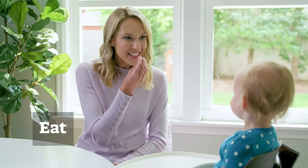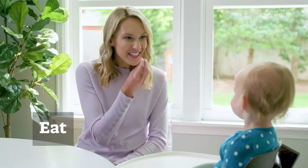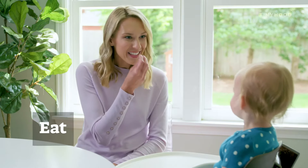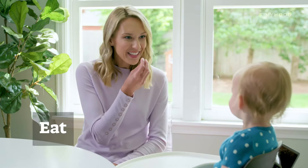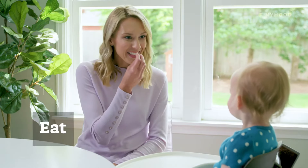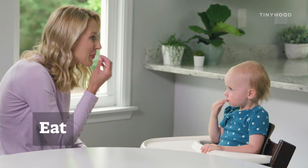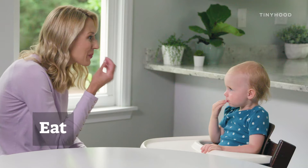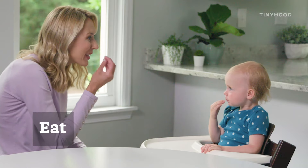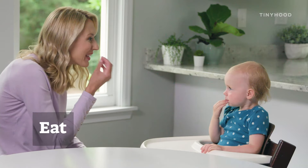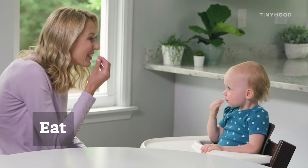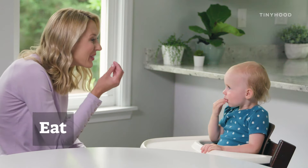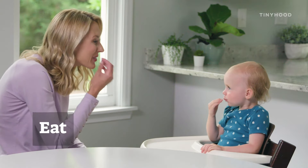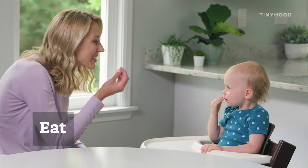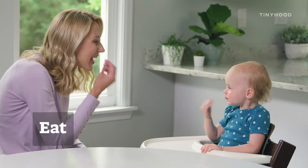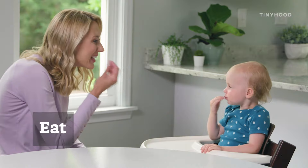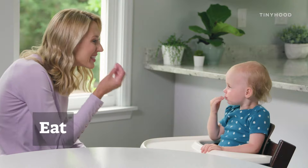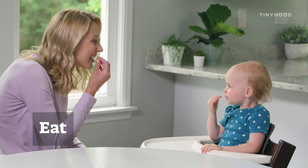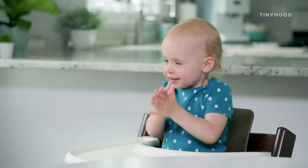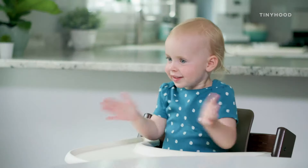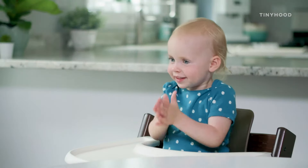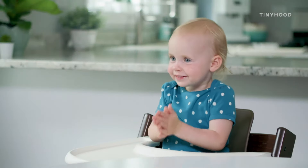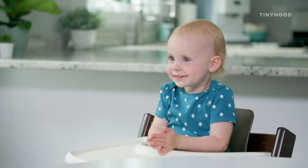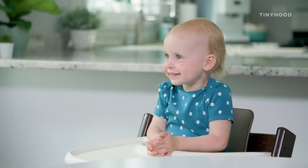Signing is such a powerful tool. "Good job!"